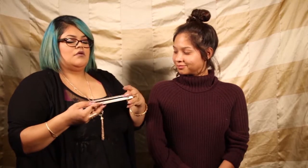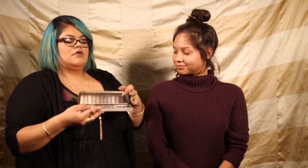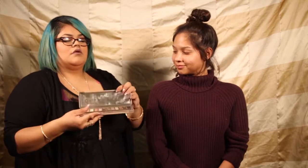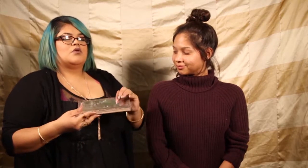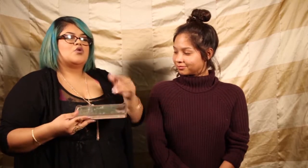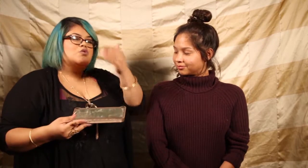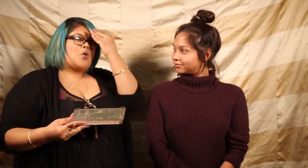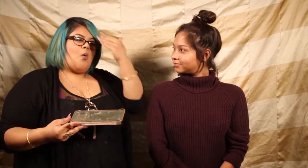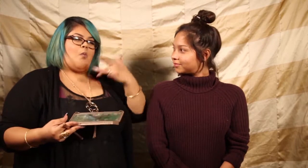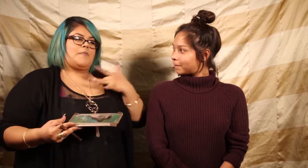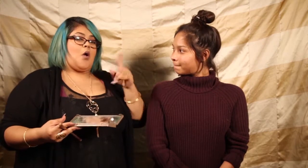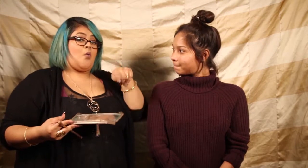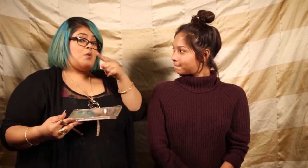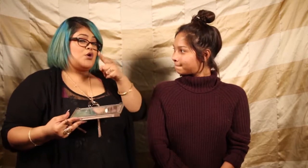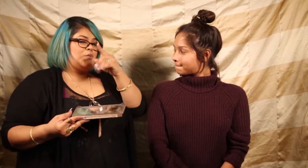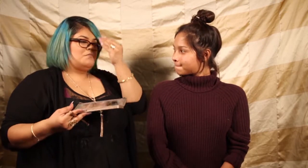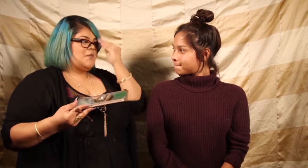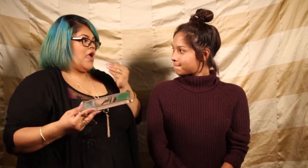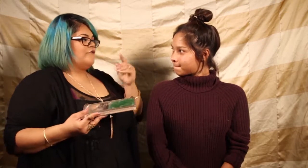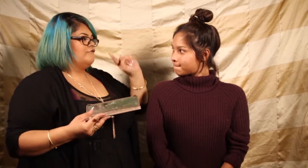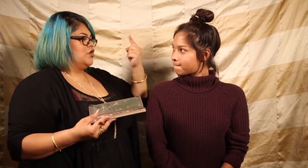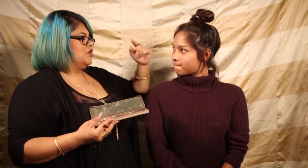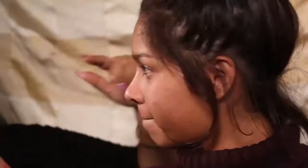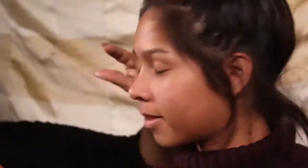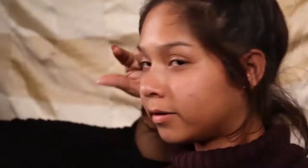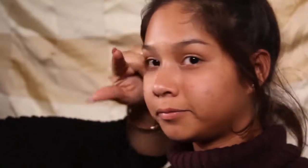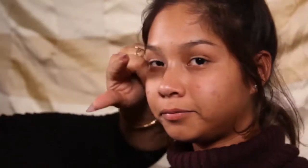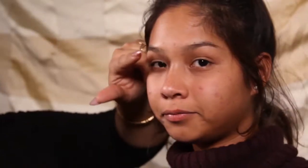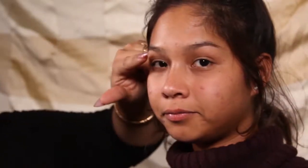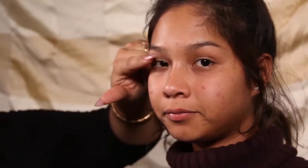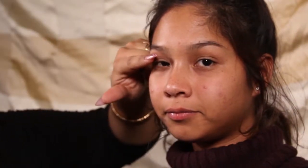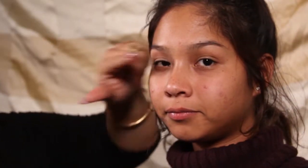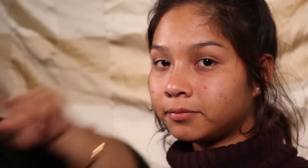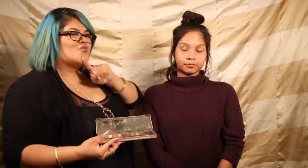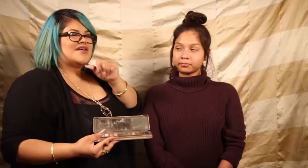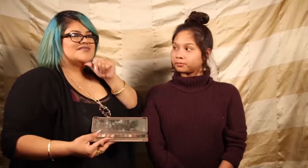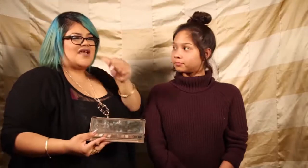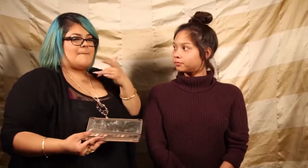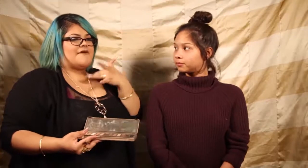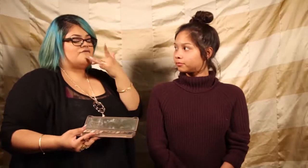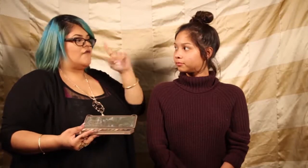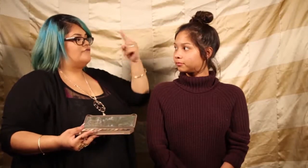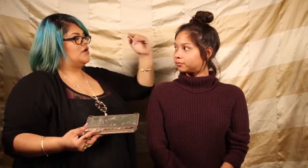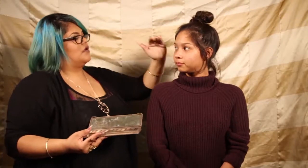Most people tend to start off with eye lid It is not my favorite method